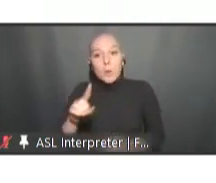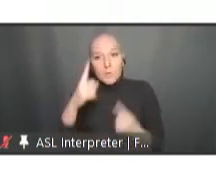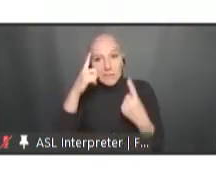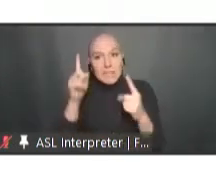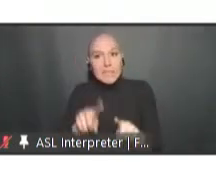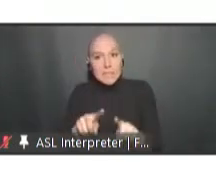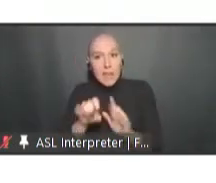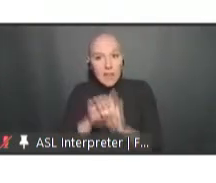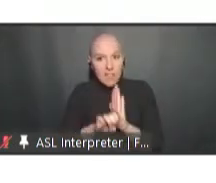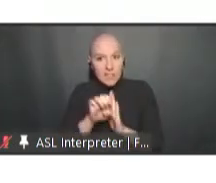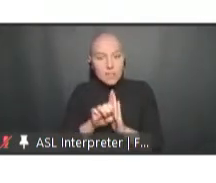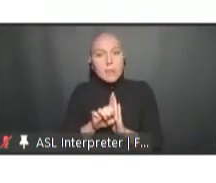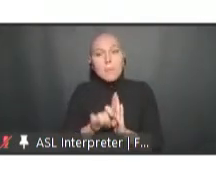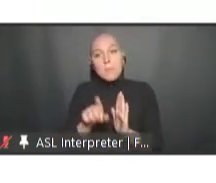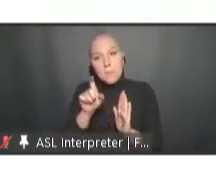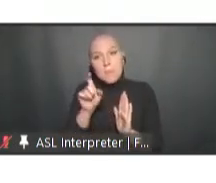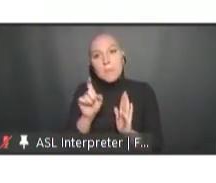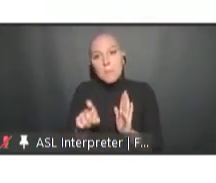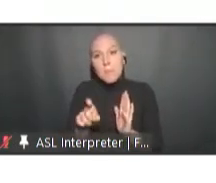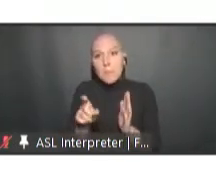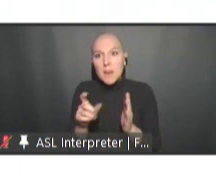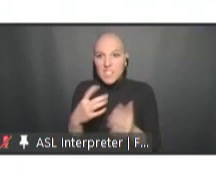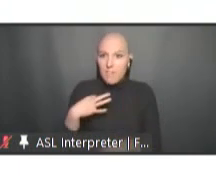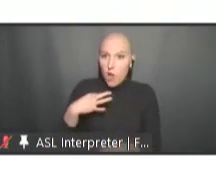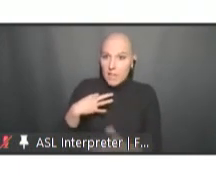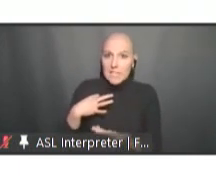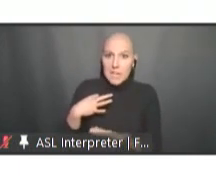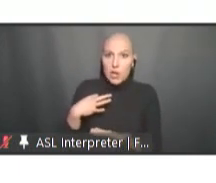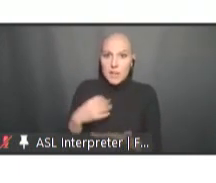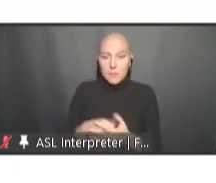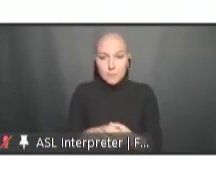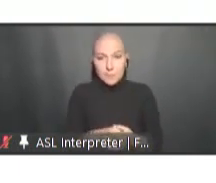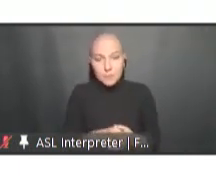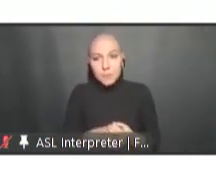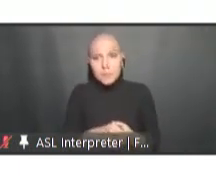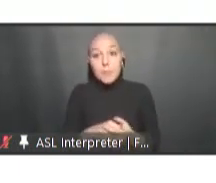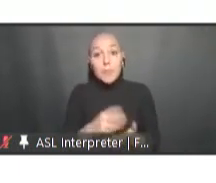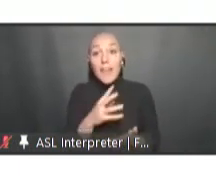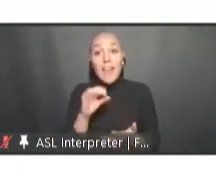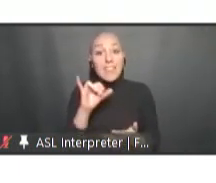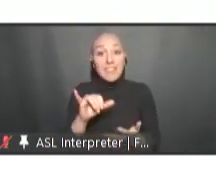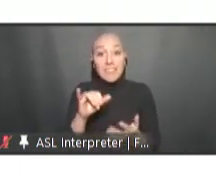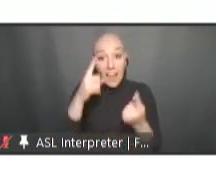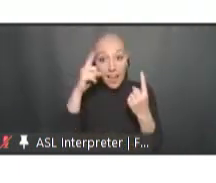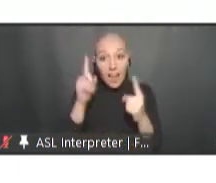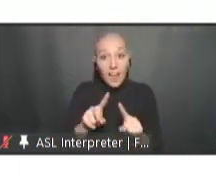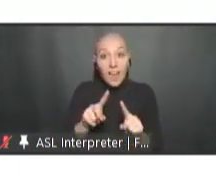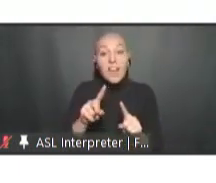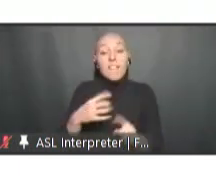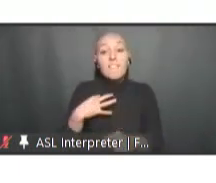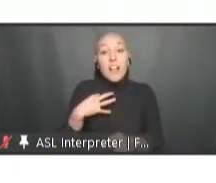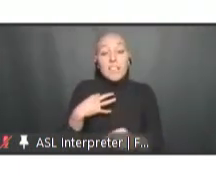Consent needs to be voluntary. And it needs to be without coercion for whatever decision is made.